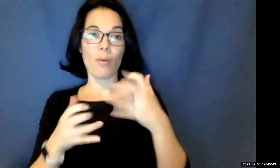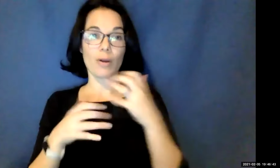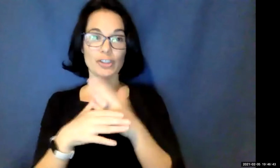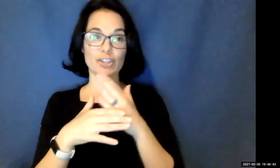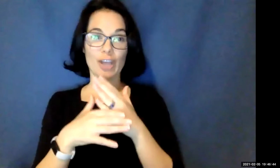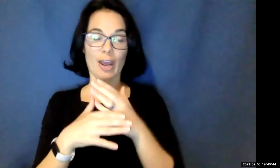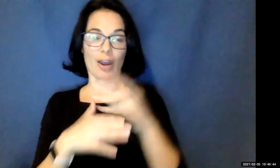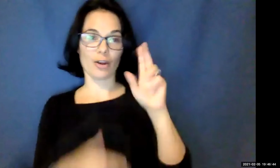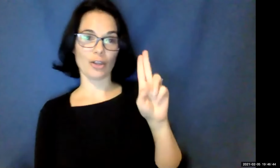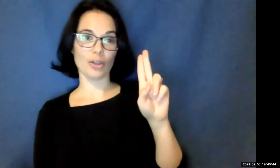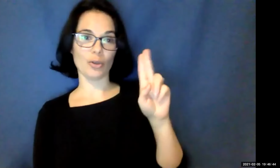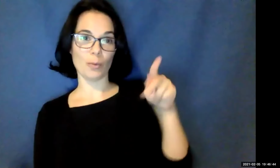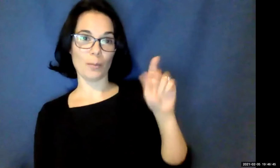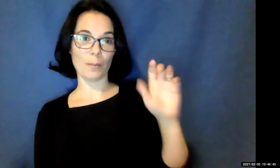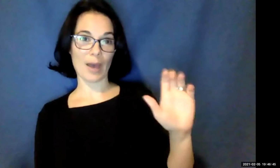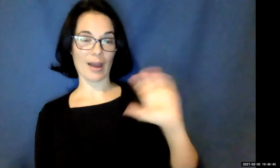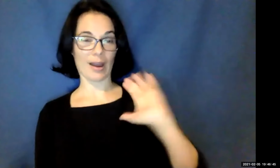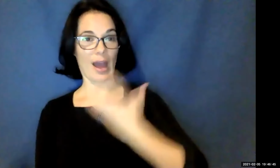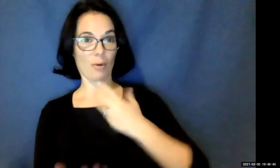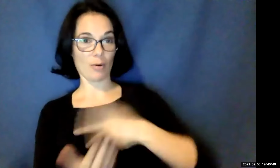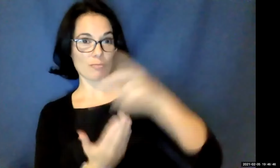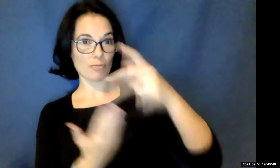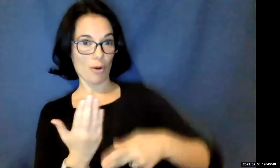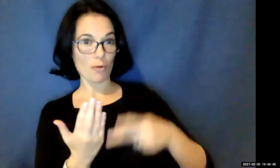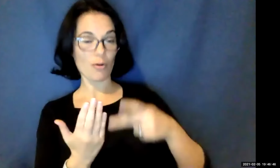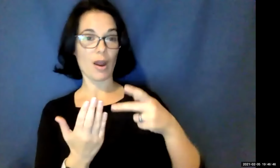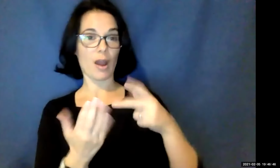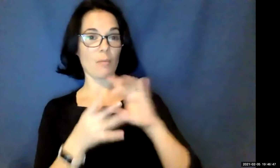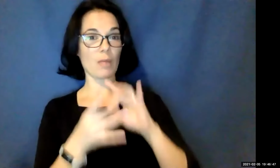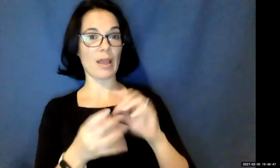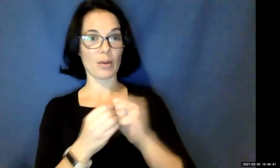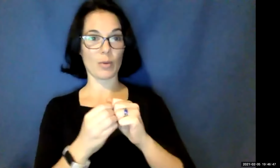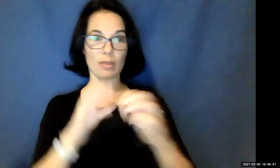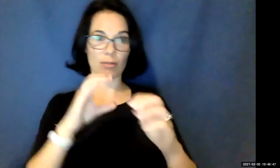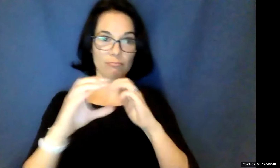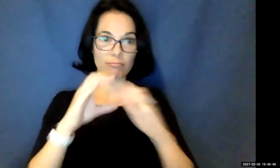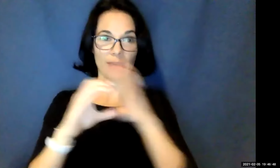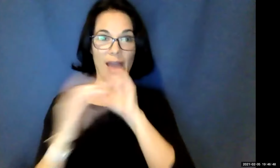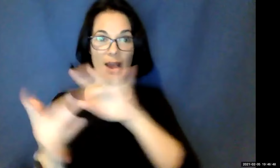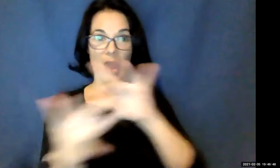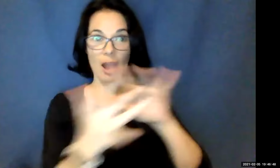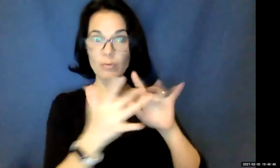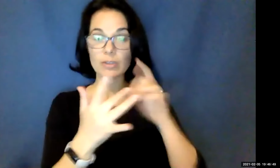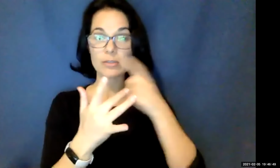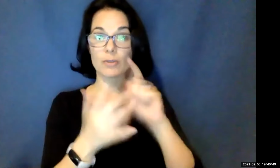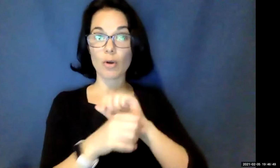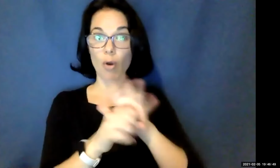that UPAC has for COVID communication and outreach, is going to be trained very soon